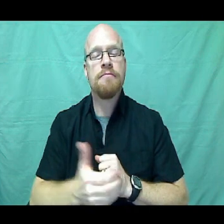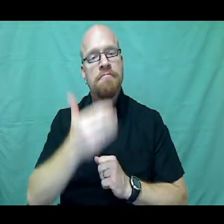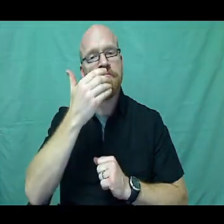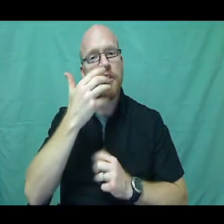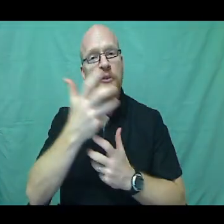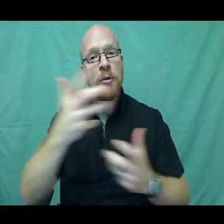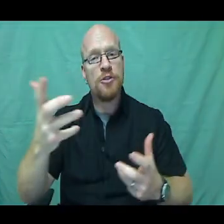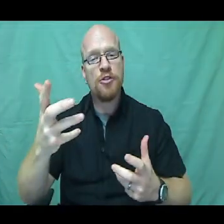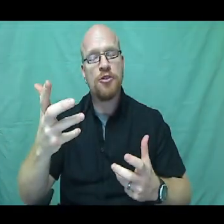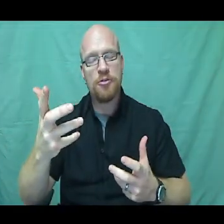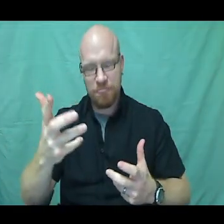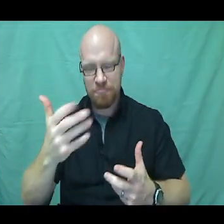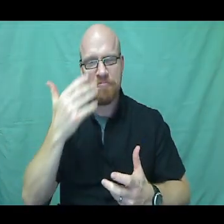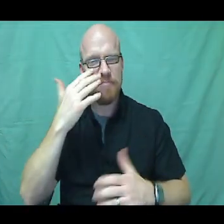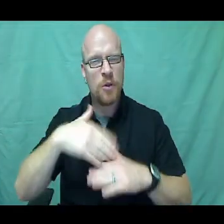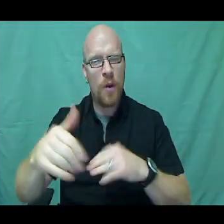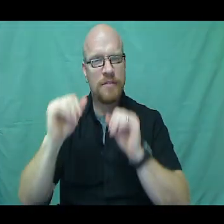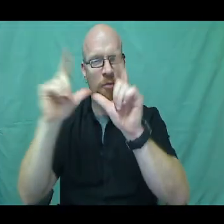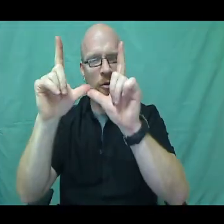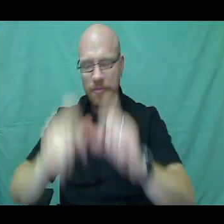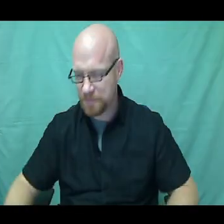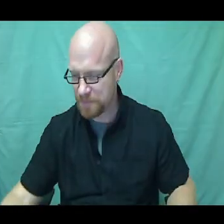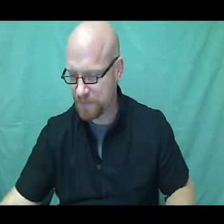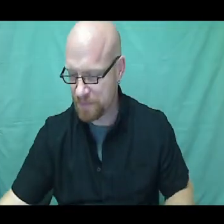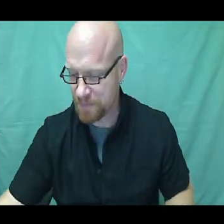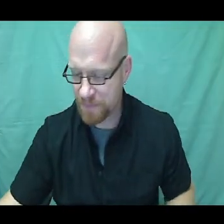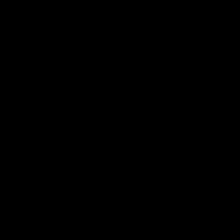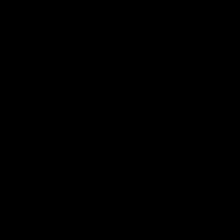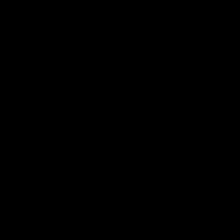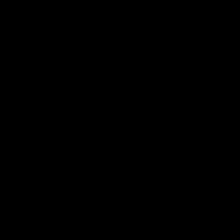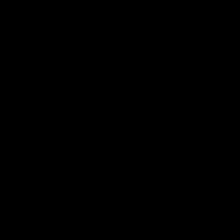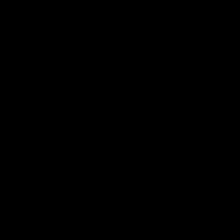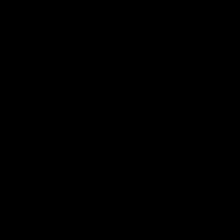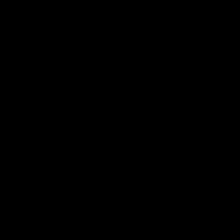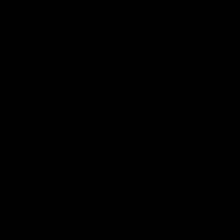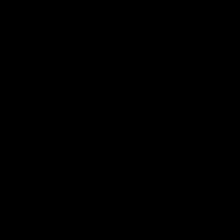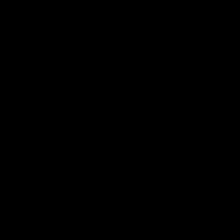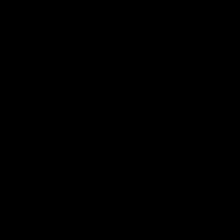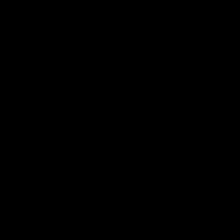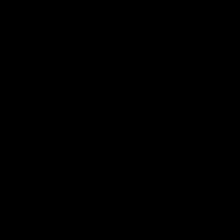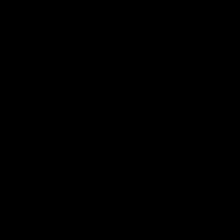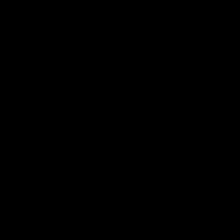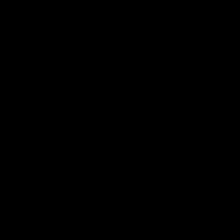Bye-bye.